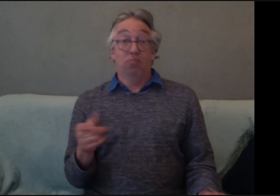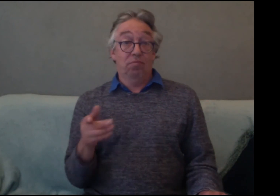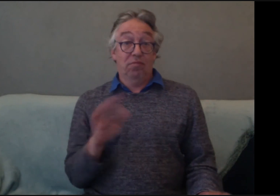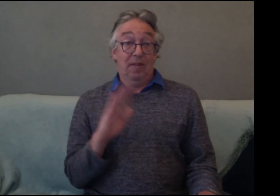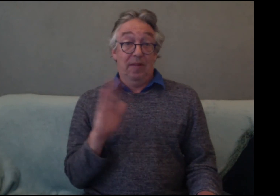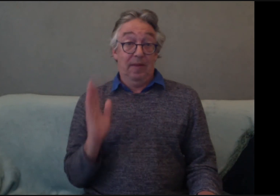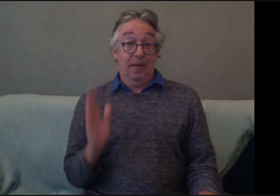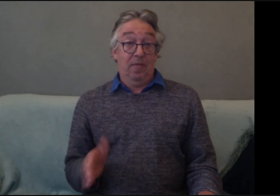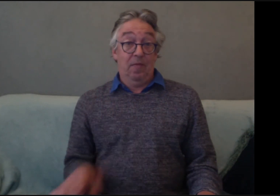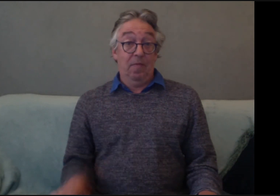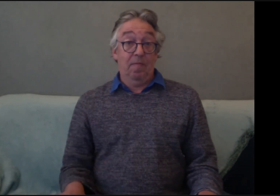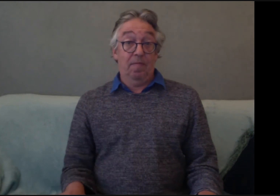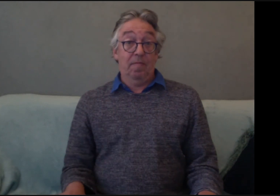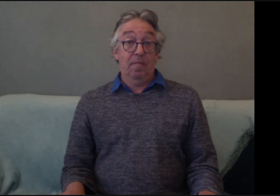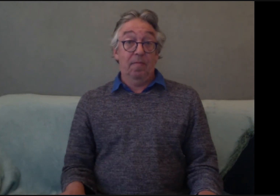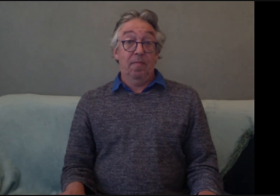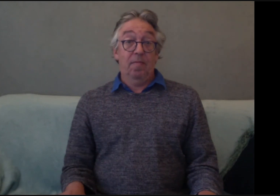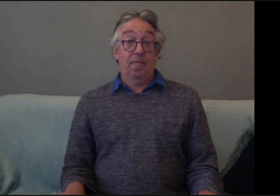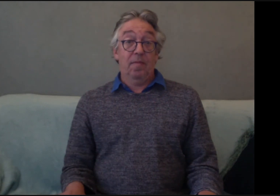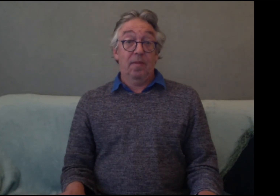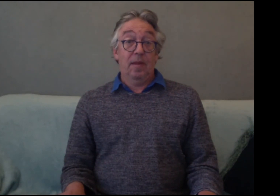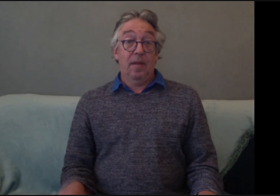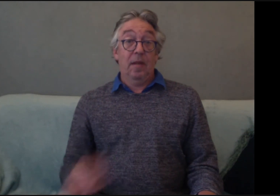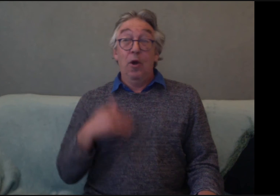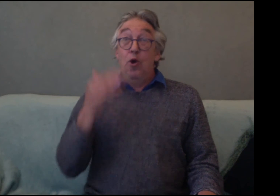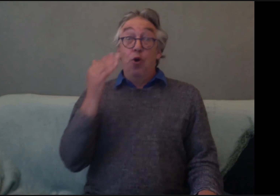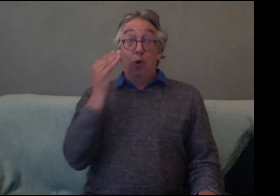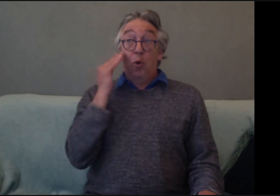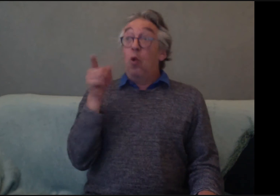they were preparing packages with books for school,